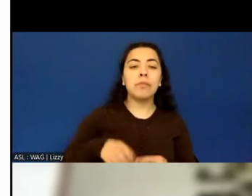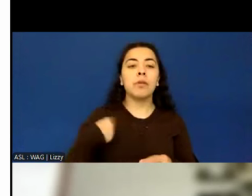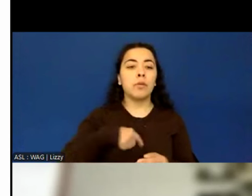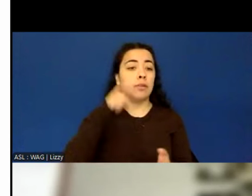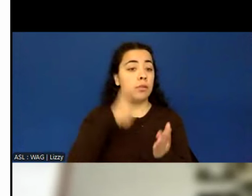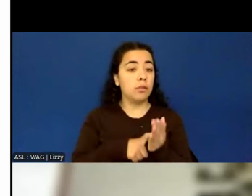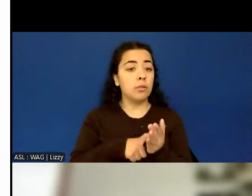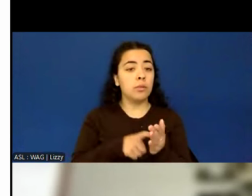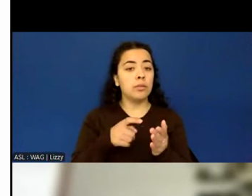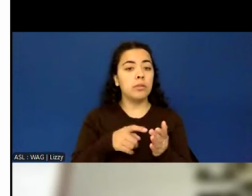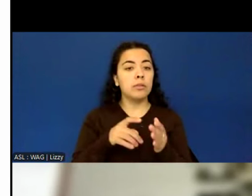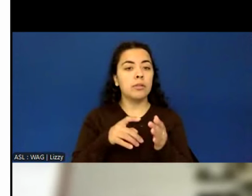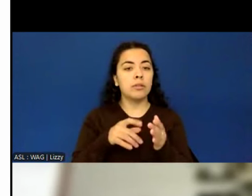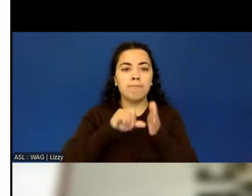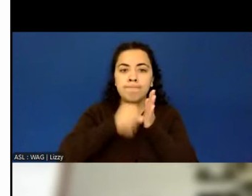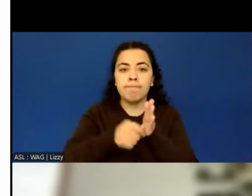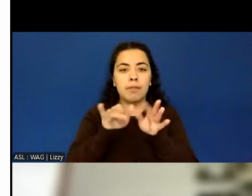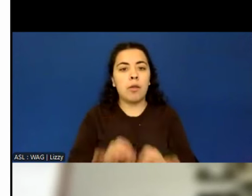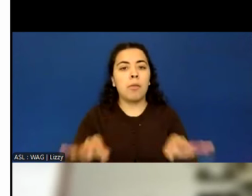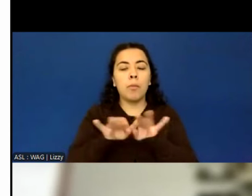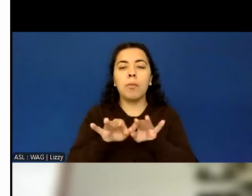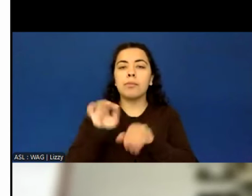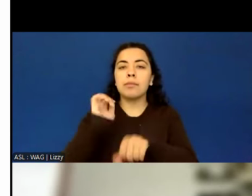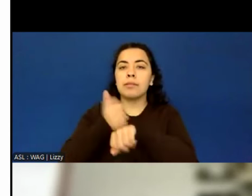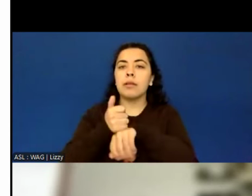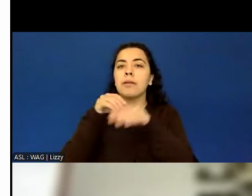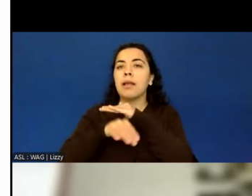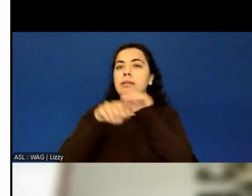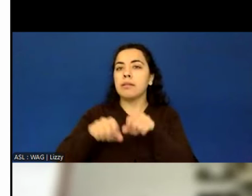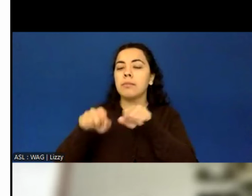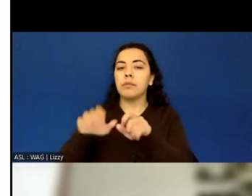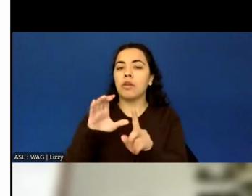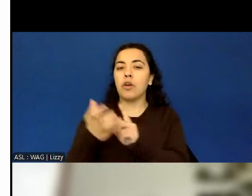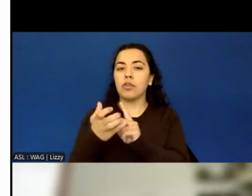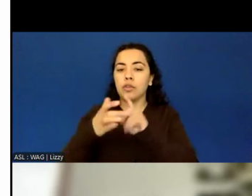importance of developing an accessibility culture throughout the organization. So,